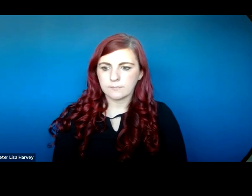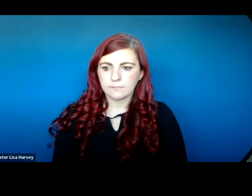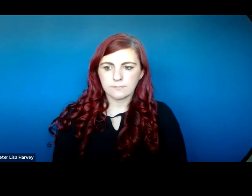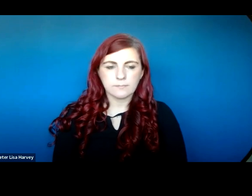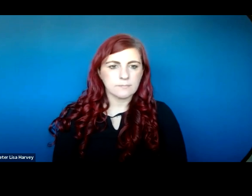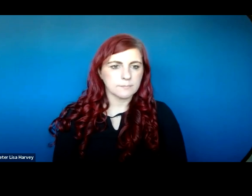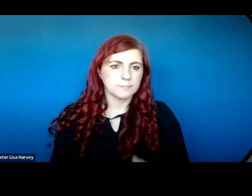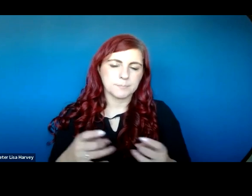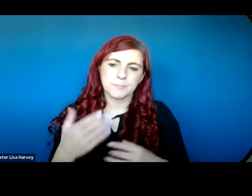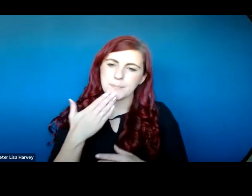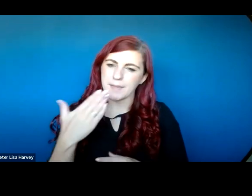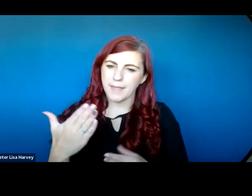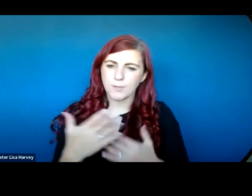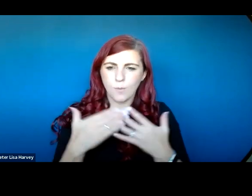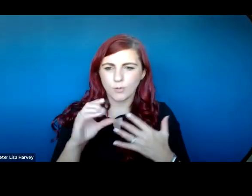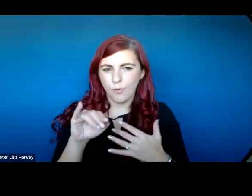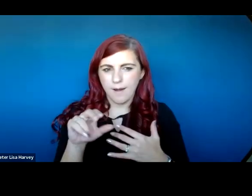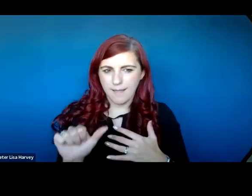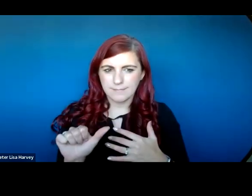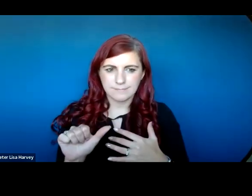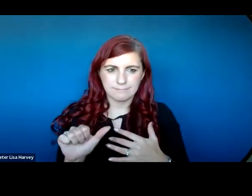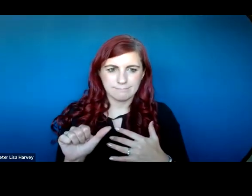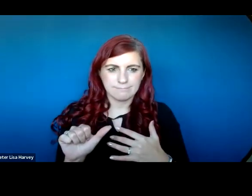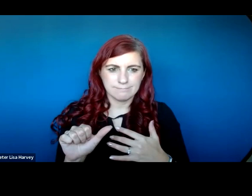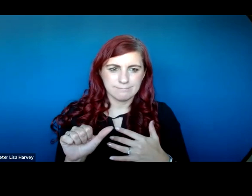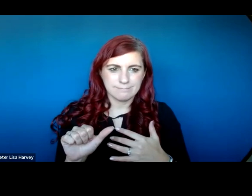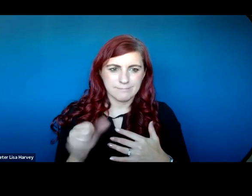So thank you so much Orla, speaking as a customer of the Together